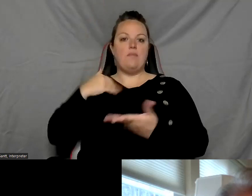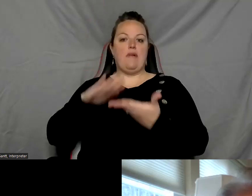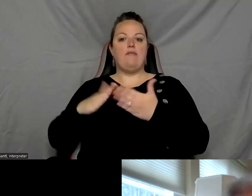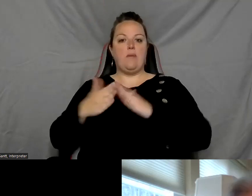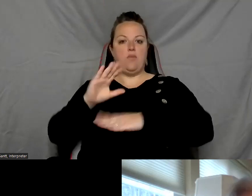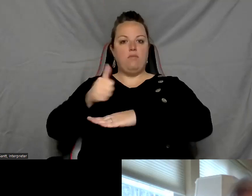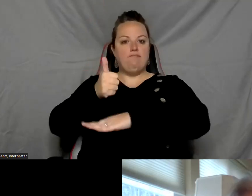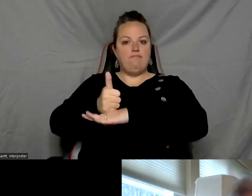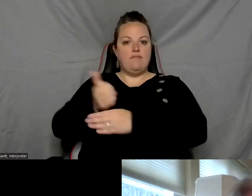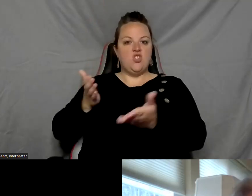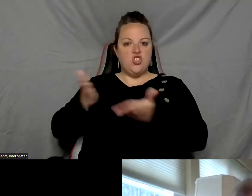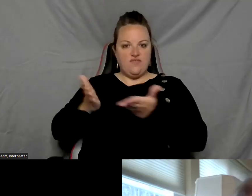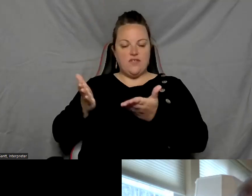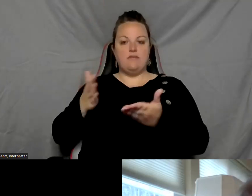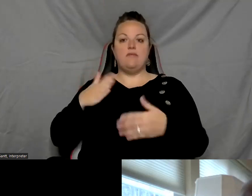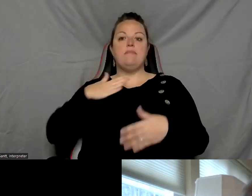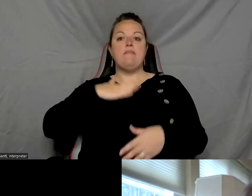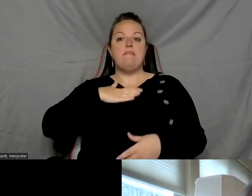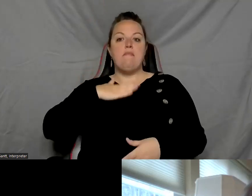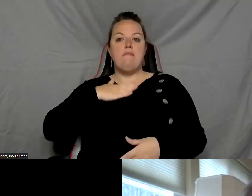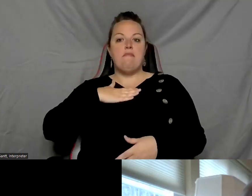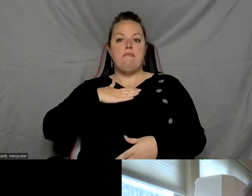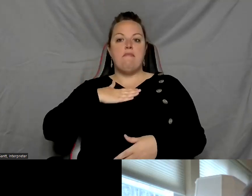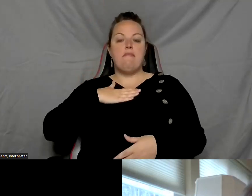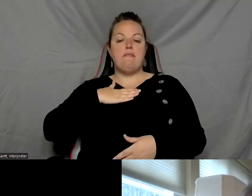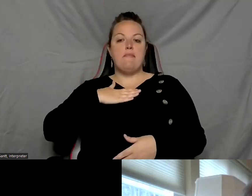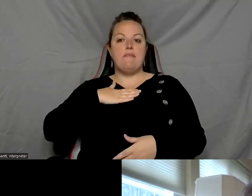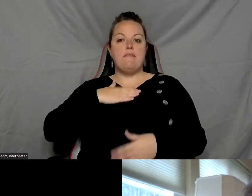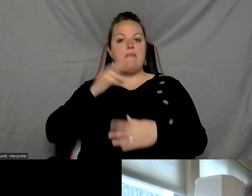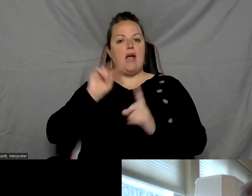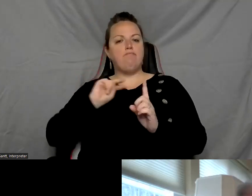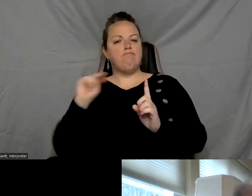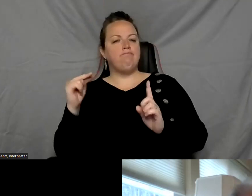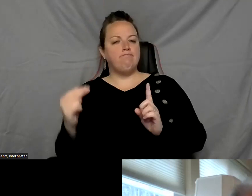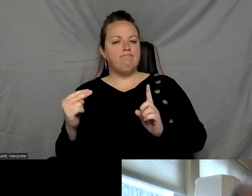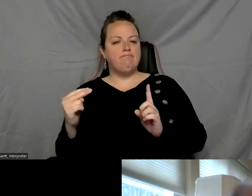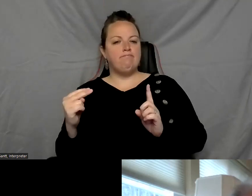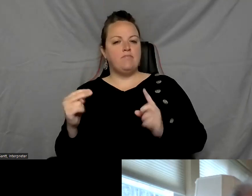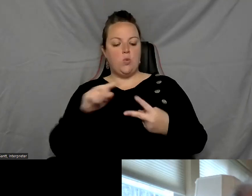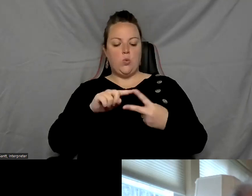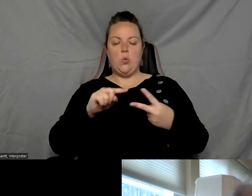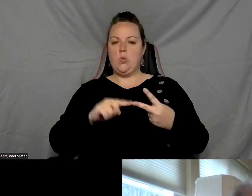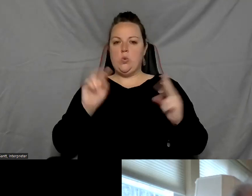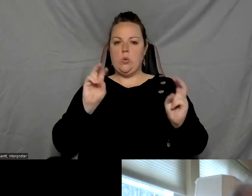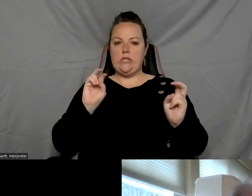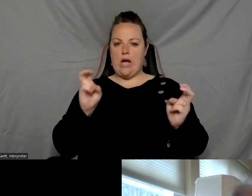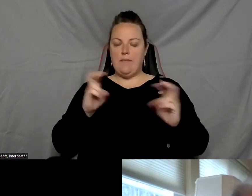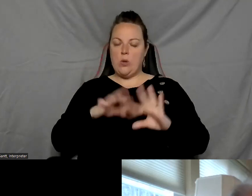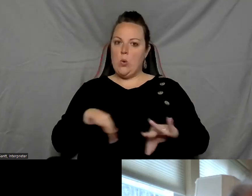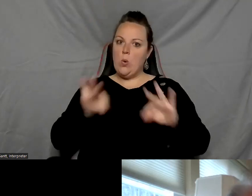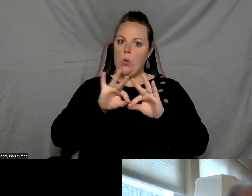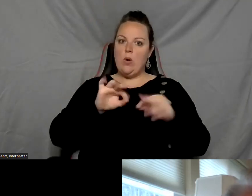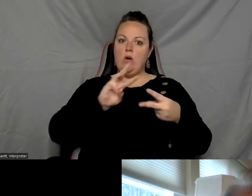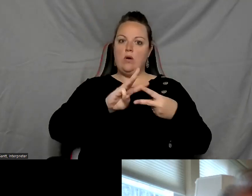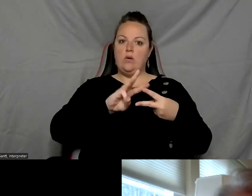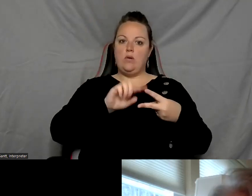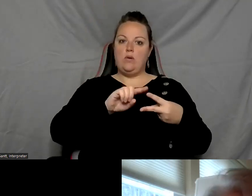I'd like to share my perspectives on the two important topics, the workforce I depend on,